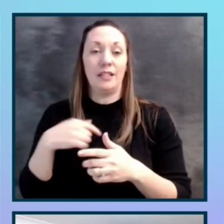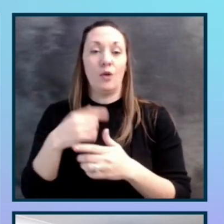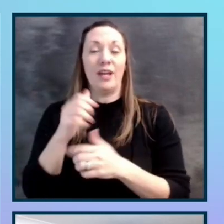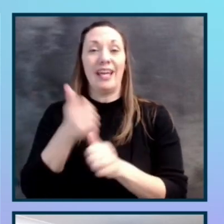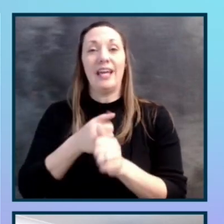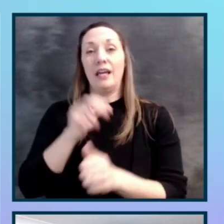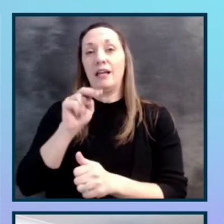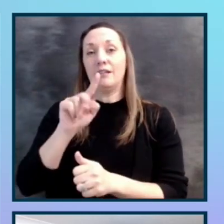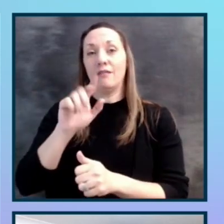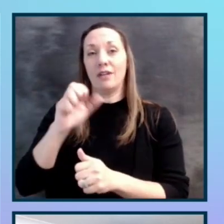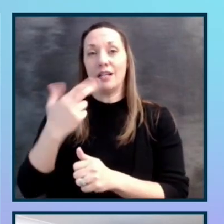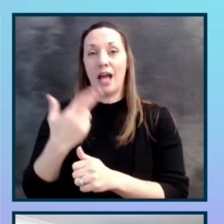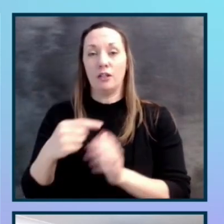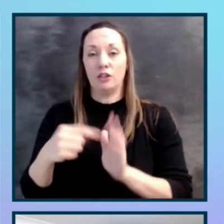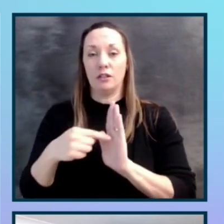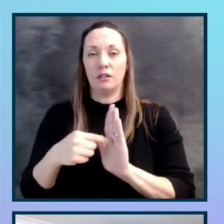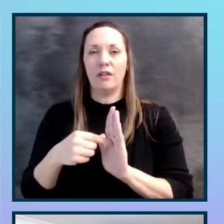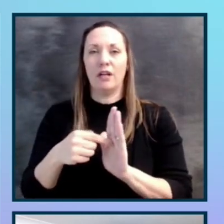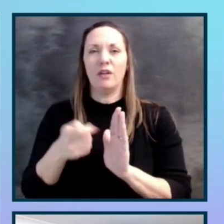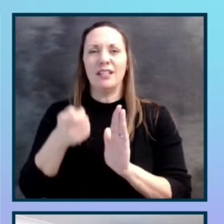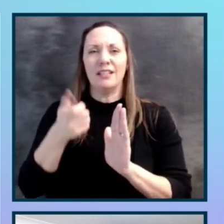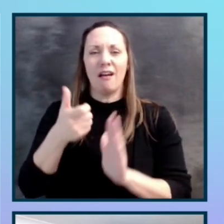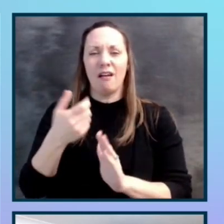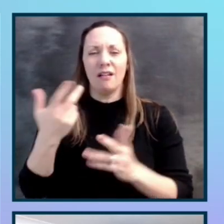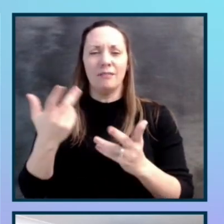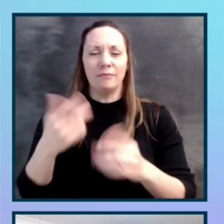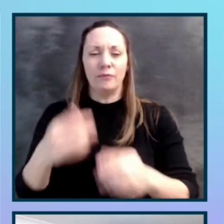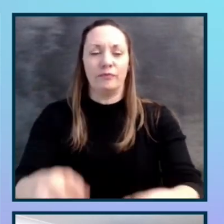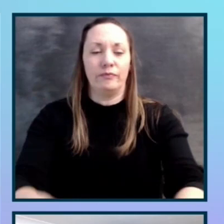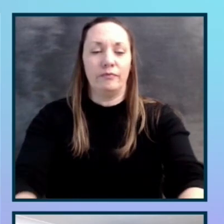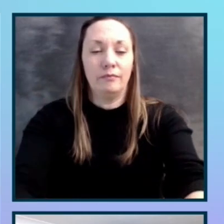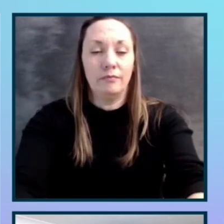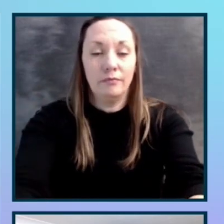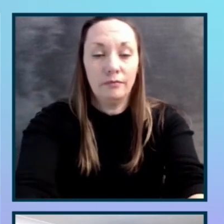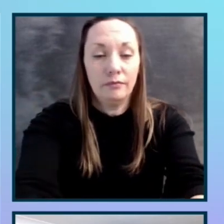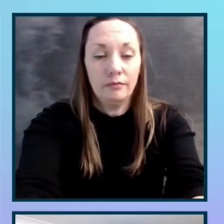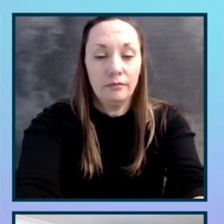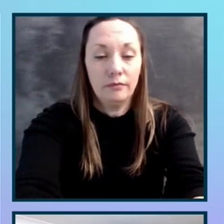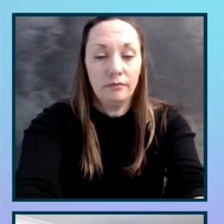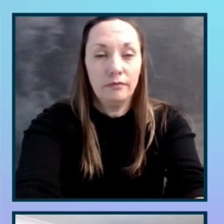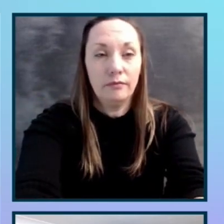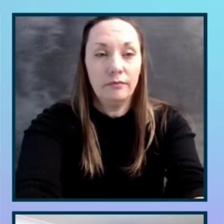via a very subtle hectic. It takes a little while to know what to feel for but it is there.